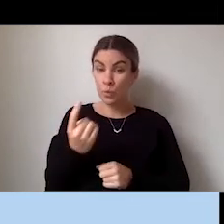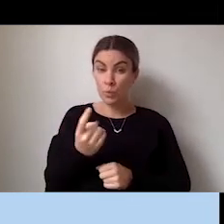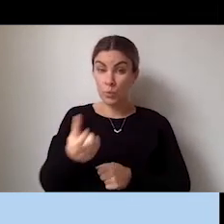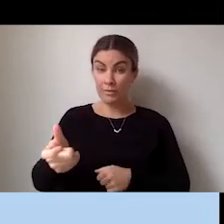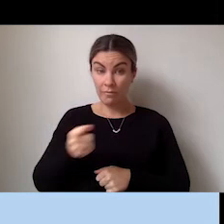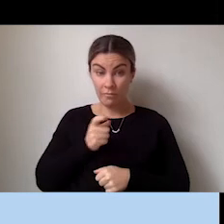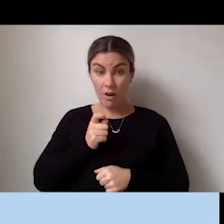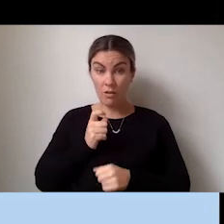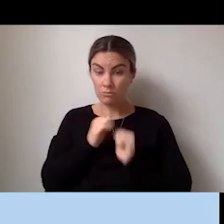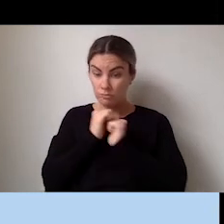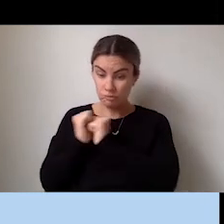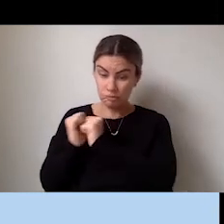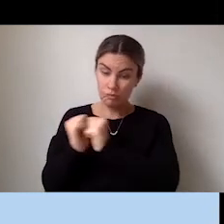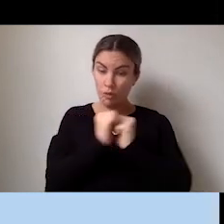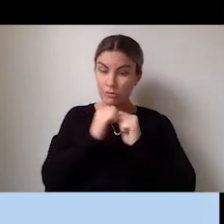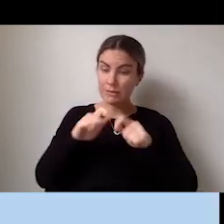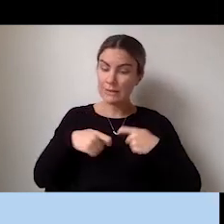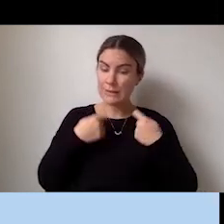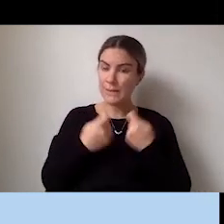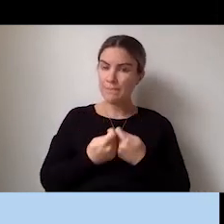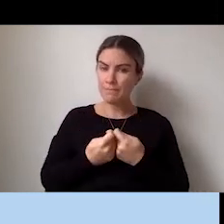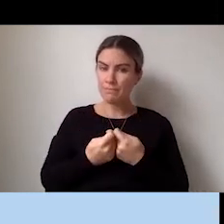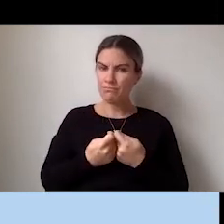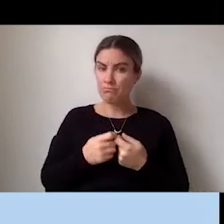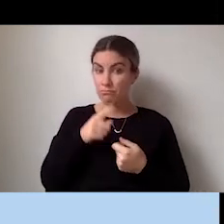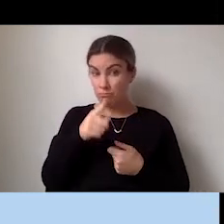qualifies them to be in solidarity to you? What ethic, resources,